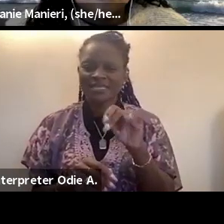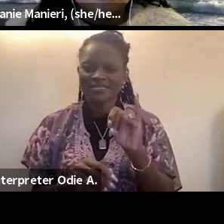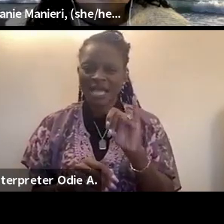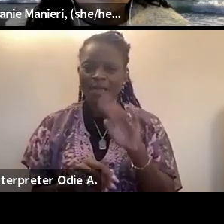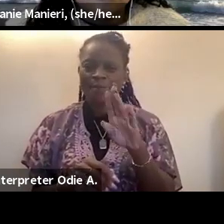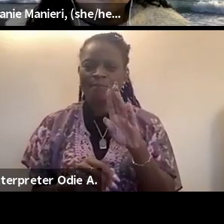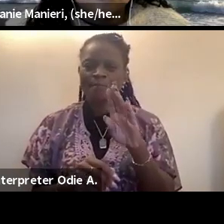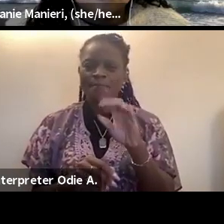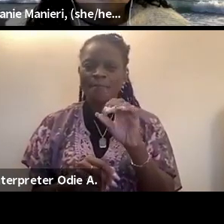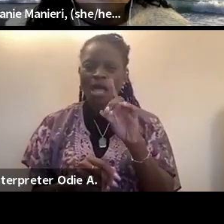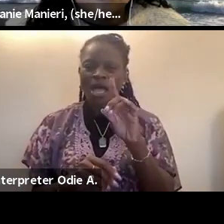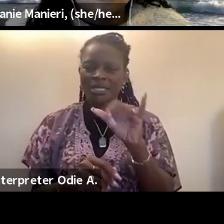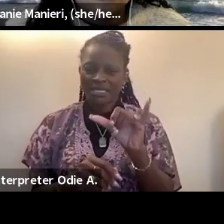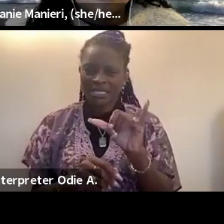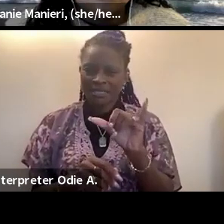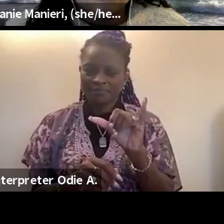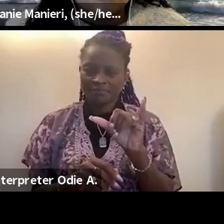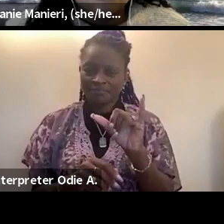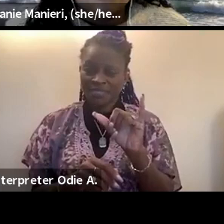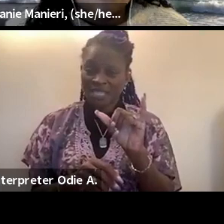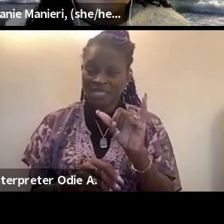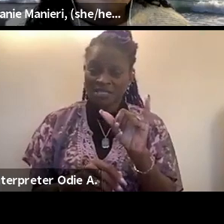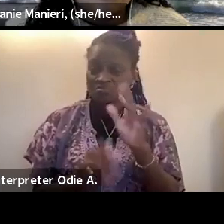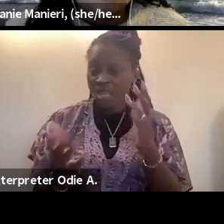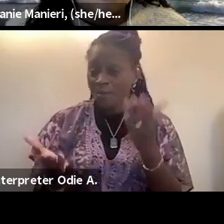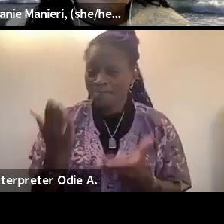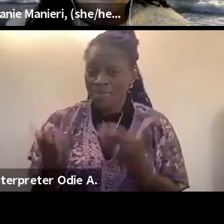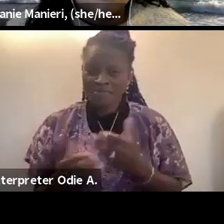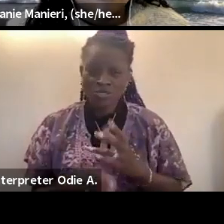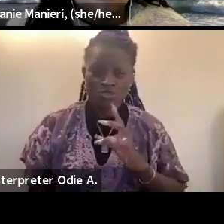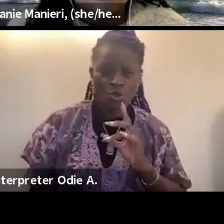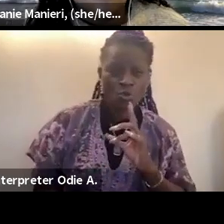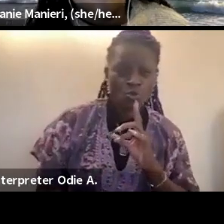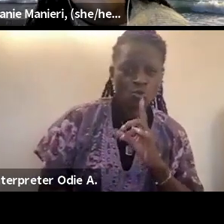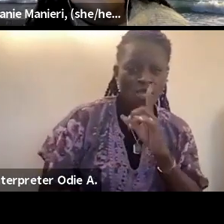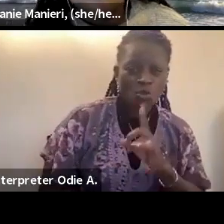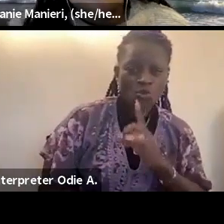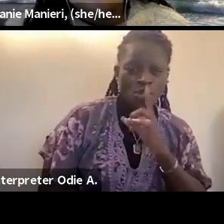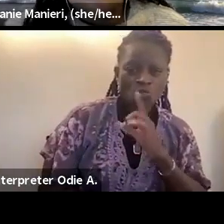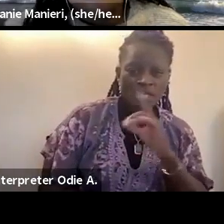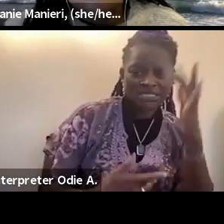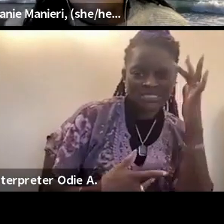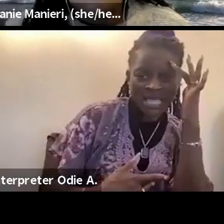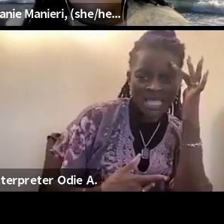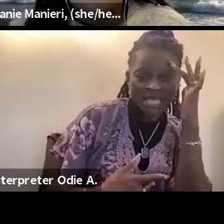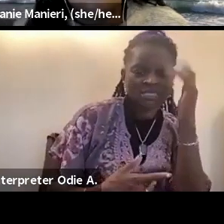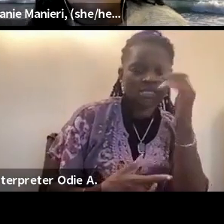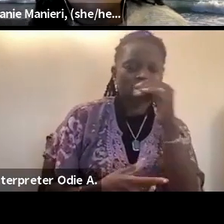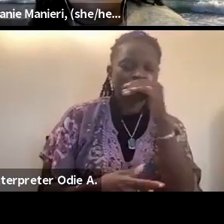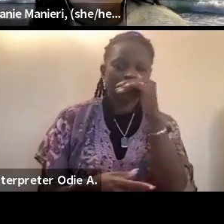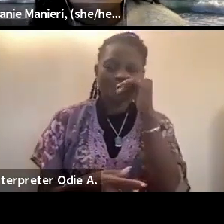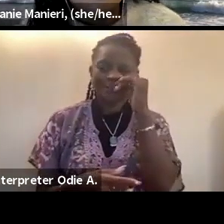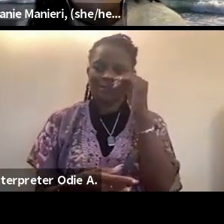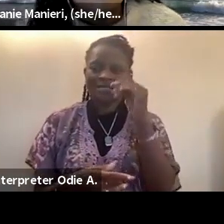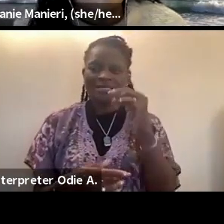sick, that may not also not be the right treatment for you. So with our health care partners, we're defining what that small